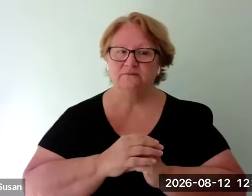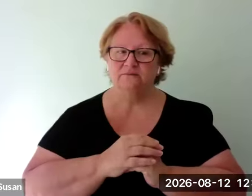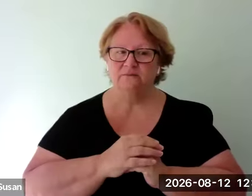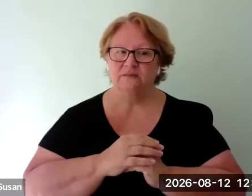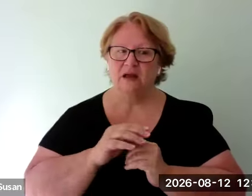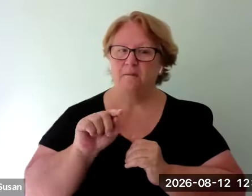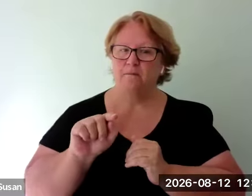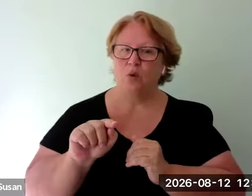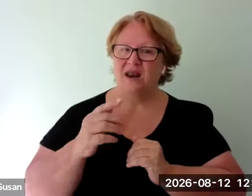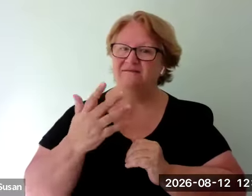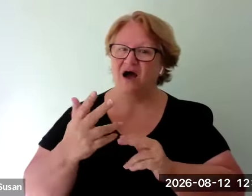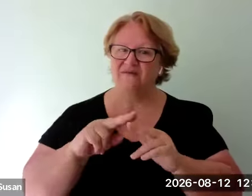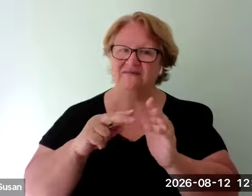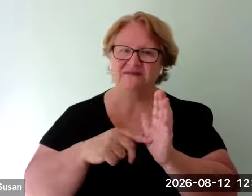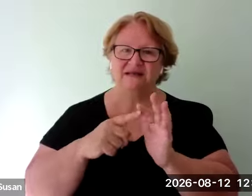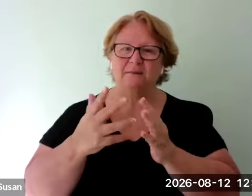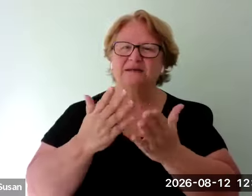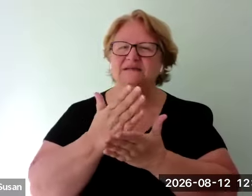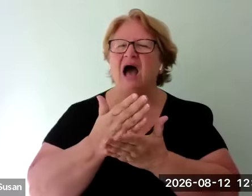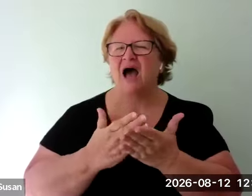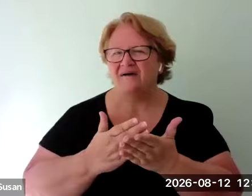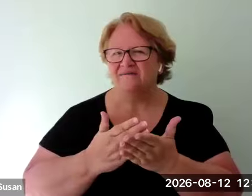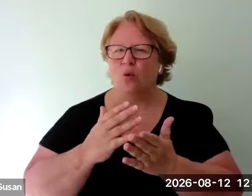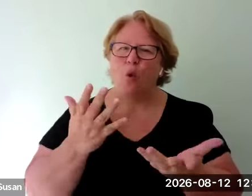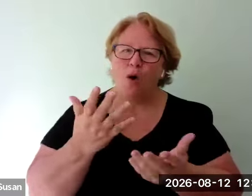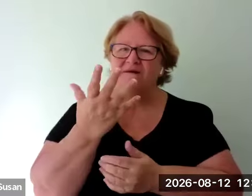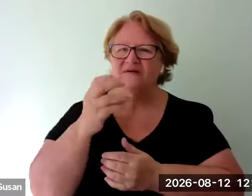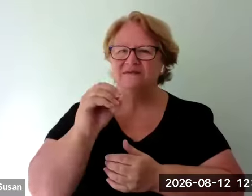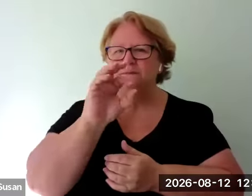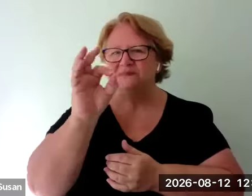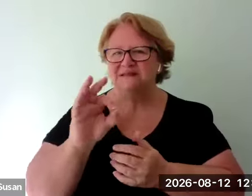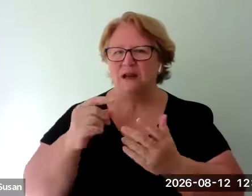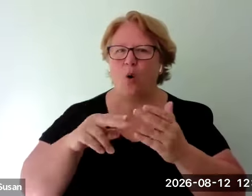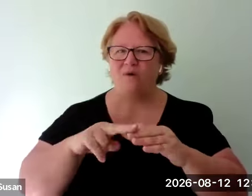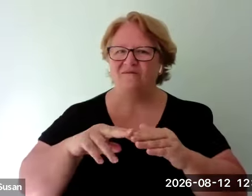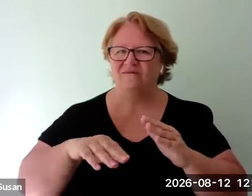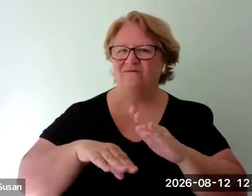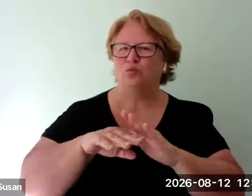part-time minimum is 0.5 FTE. So FTE stands for full-time e